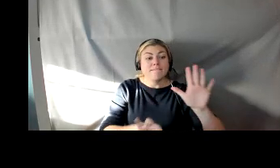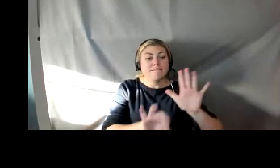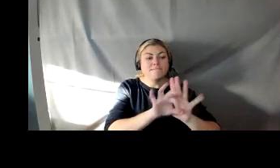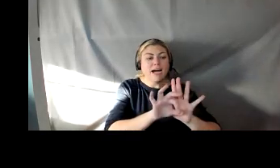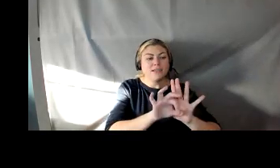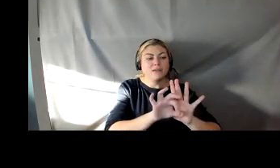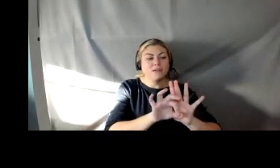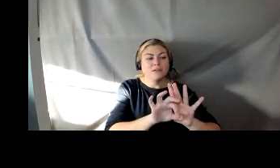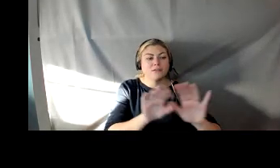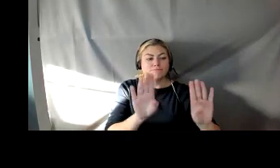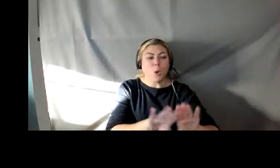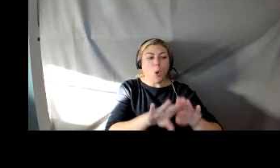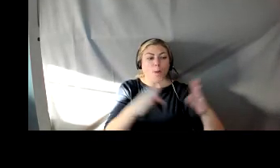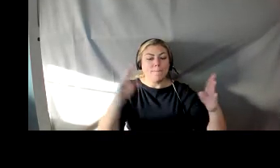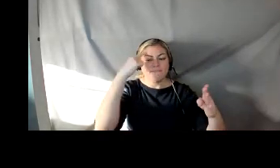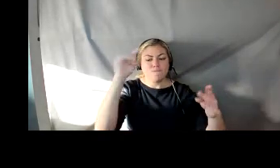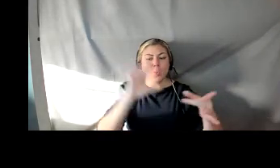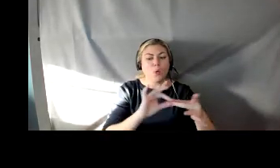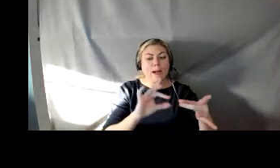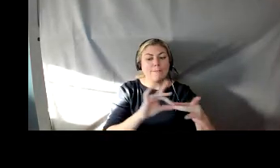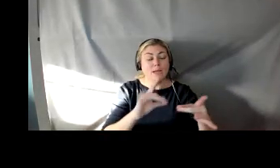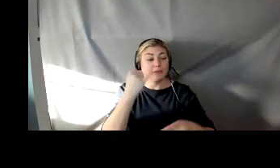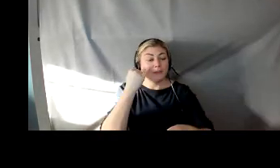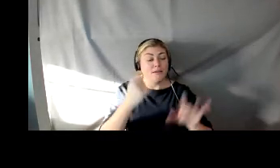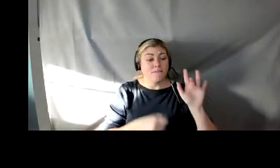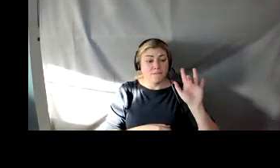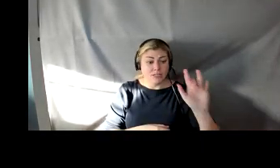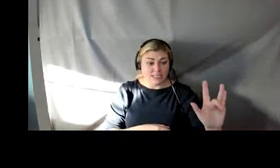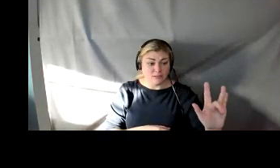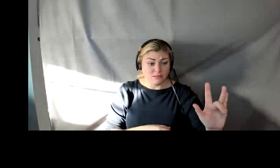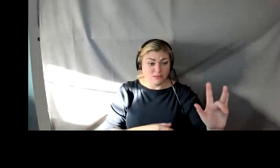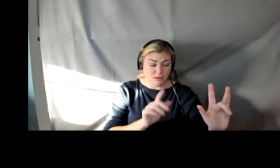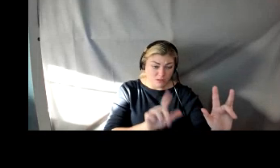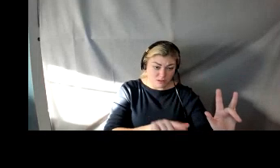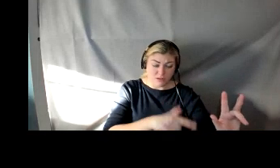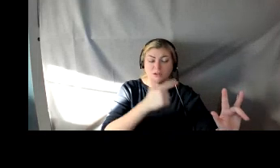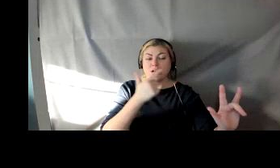If you click on that comment, you'll go to the next page and the next slide.